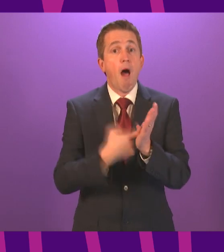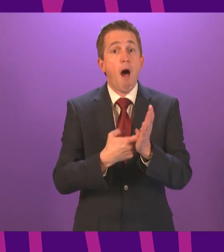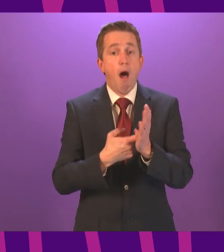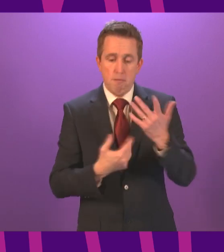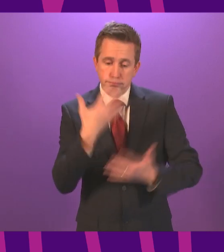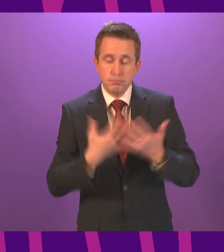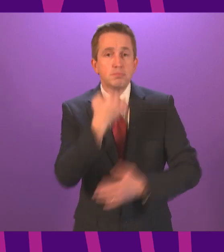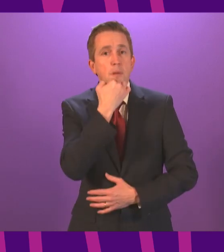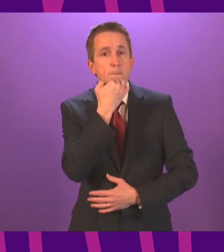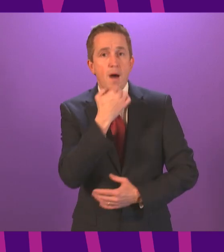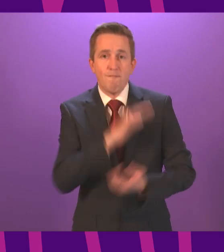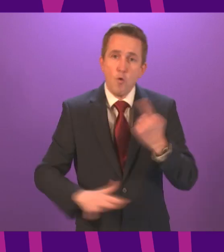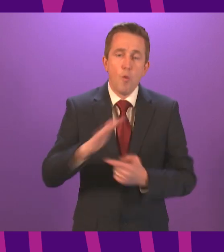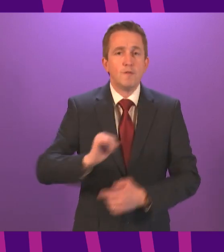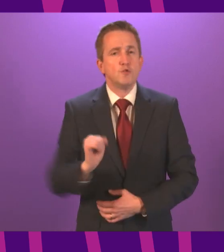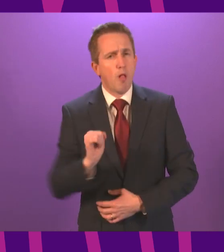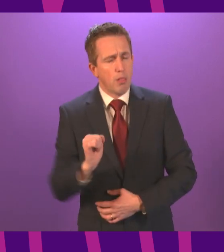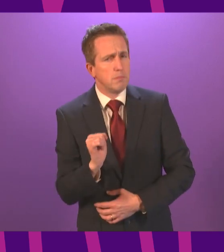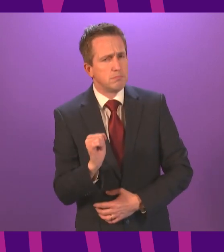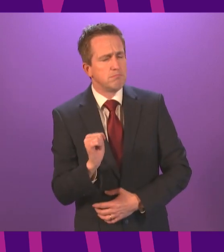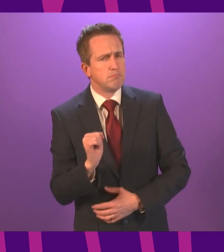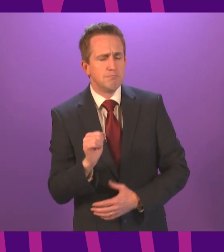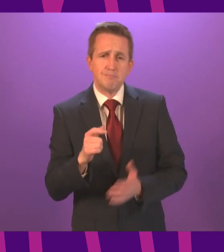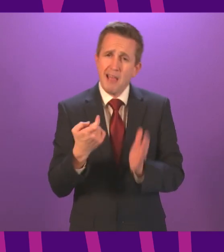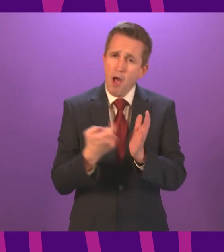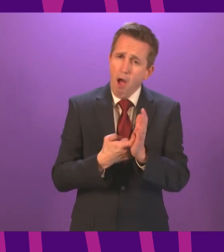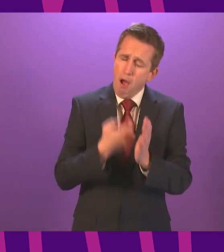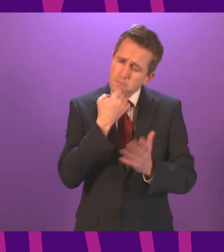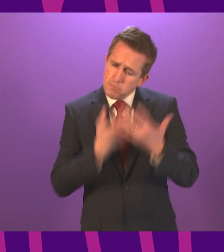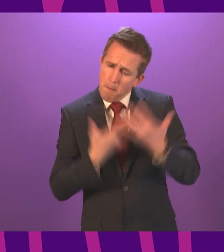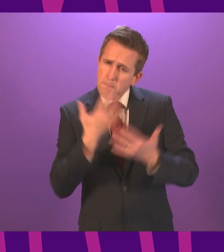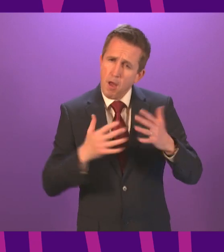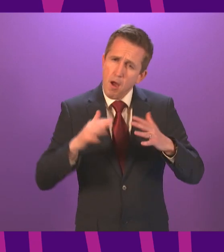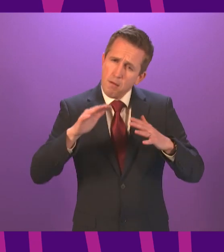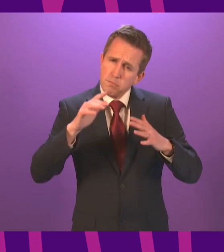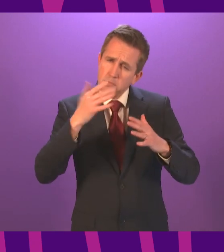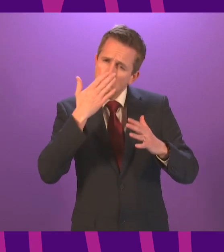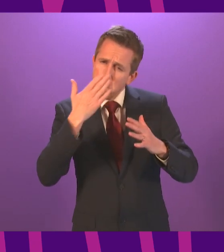expect that it will show the R number now to be very slightly below 1. That indicates